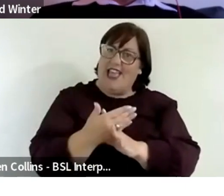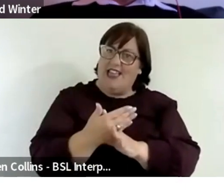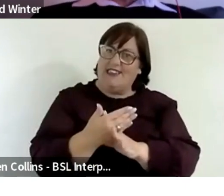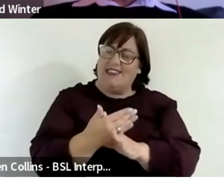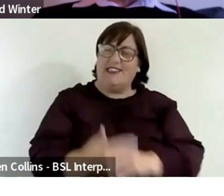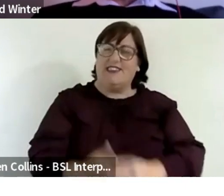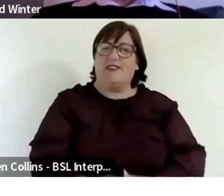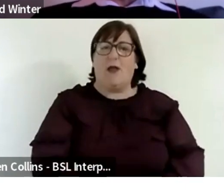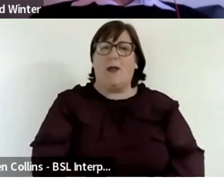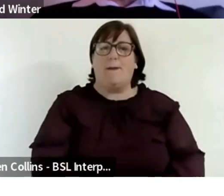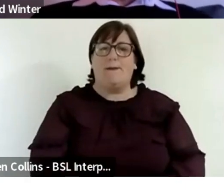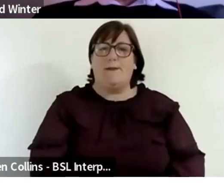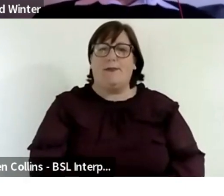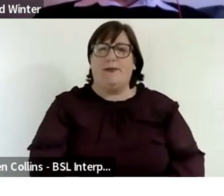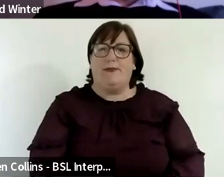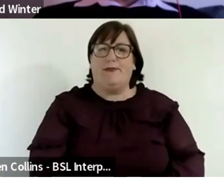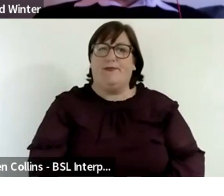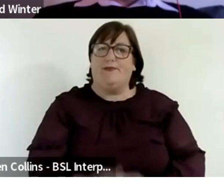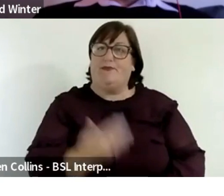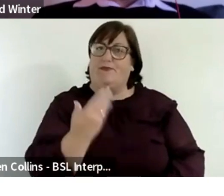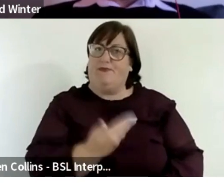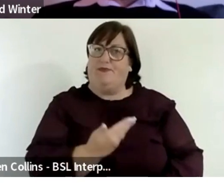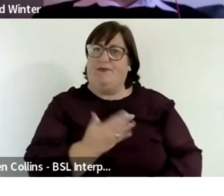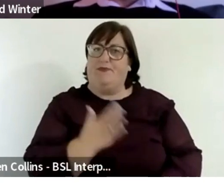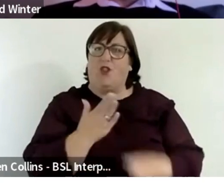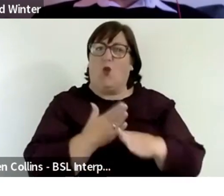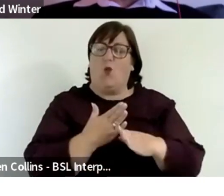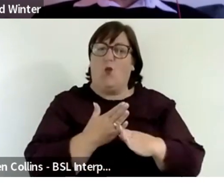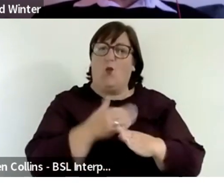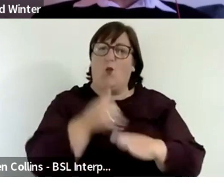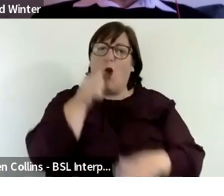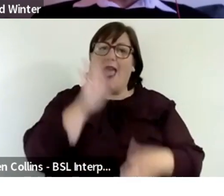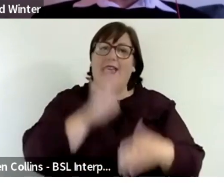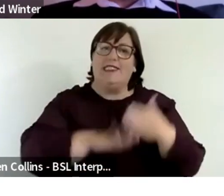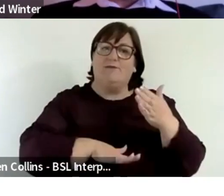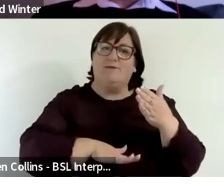This is a work experience programme that we developed with Bradewood school for the deaf.